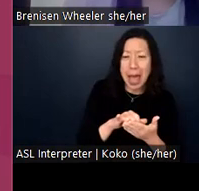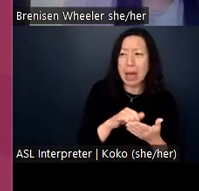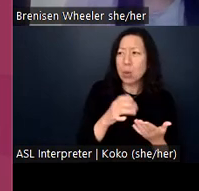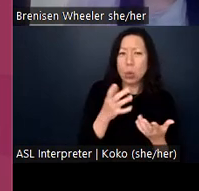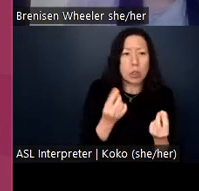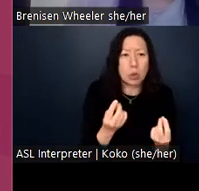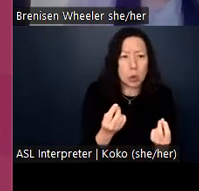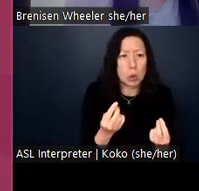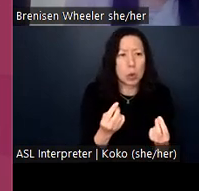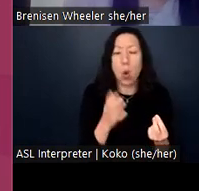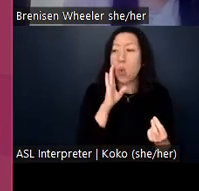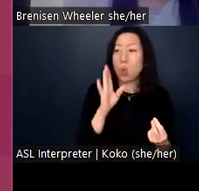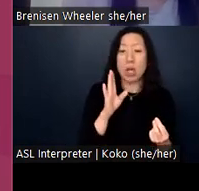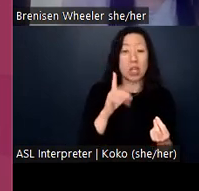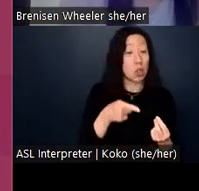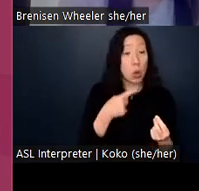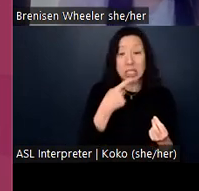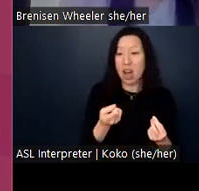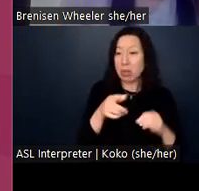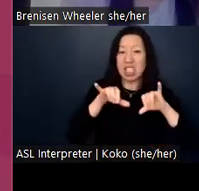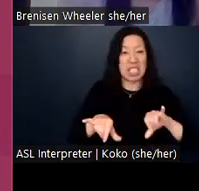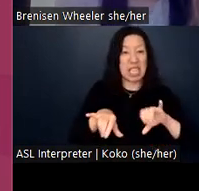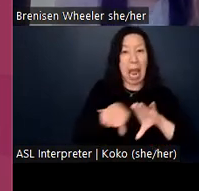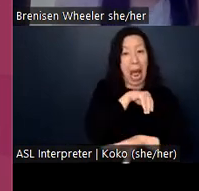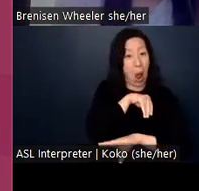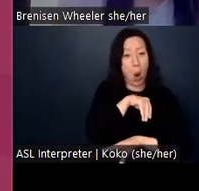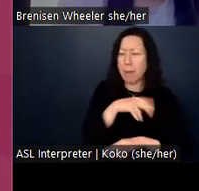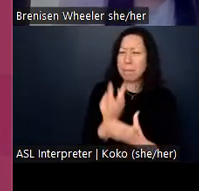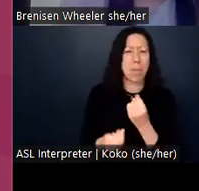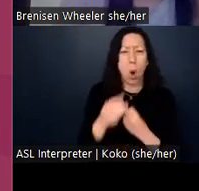it they're both women. There's no such thing as an abusive Lgbtq relationship.